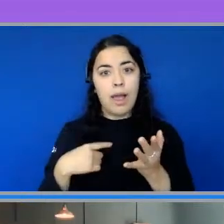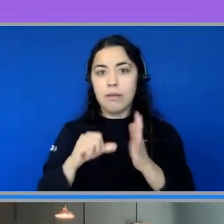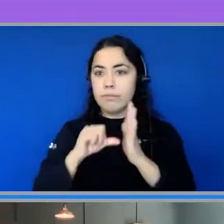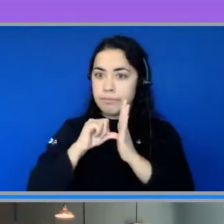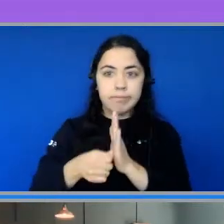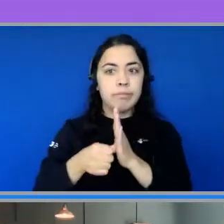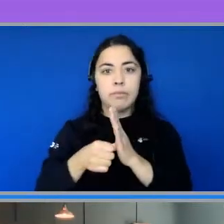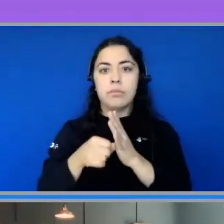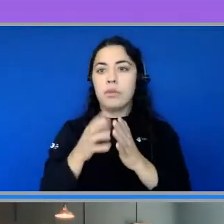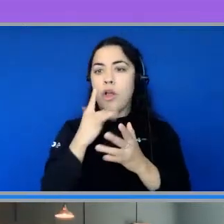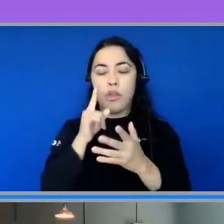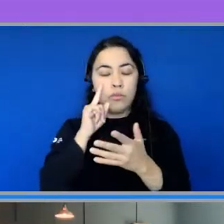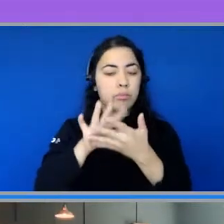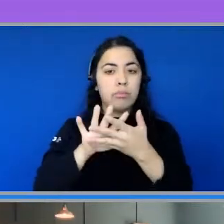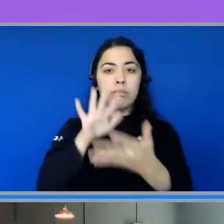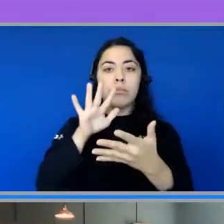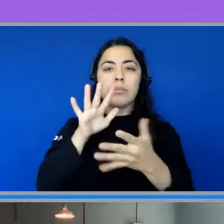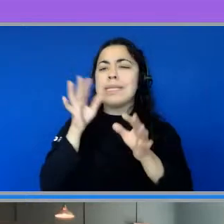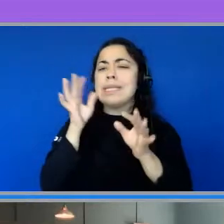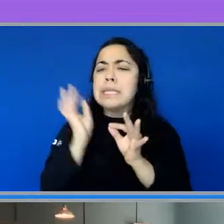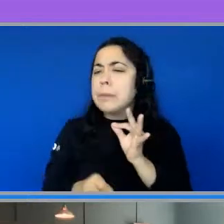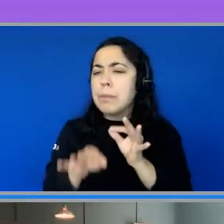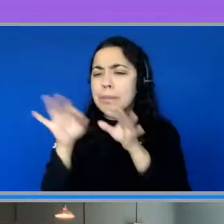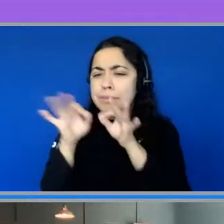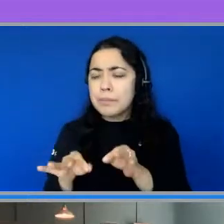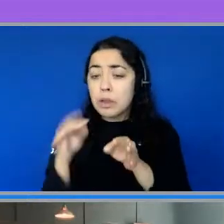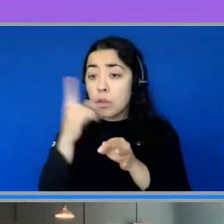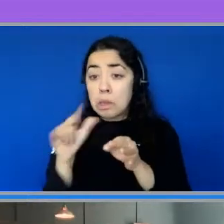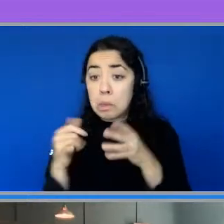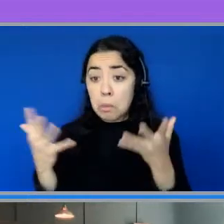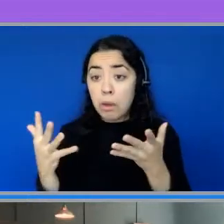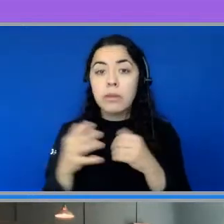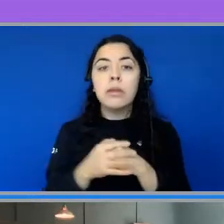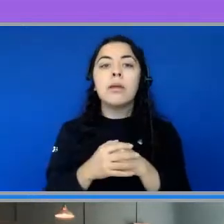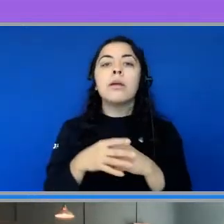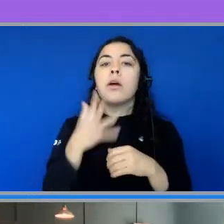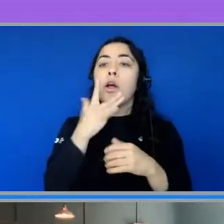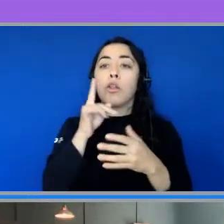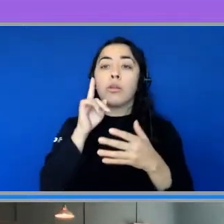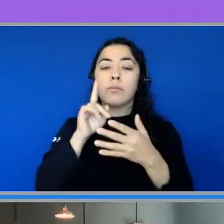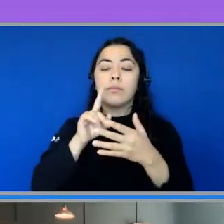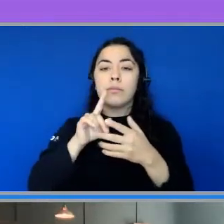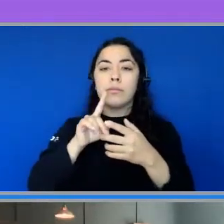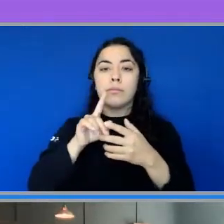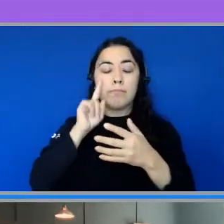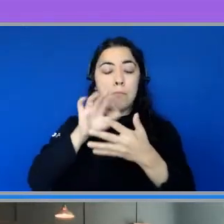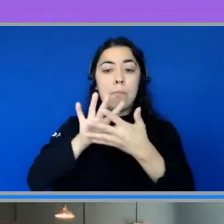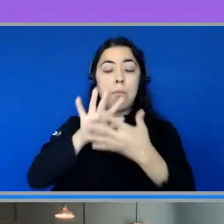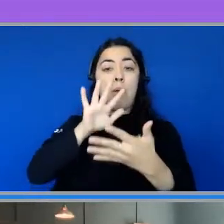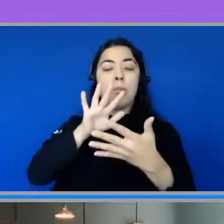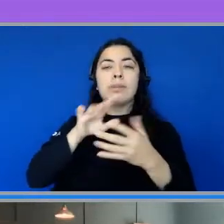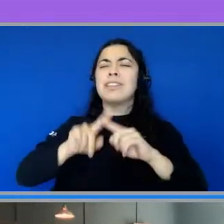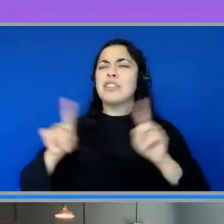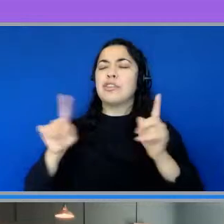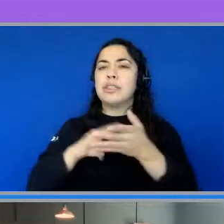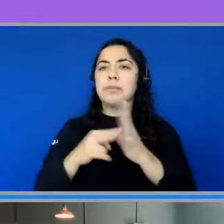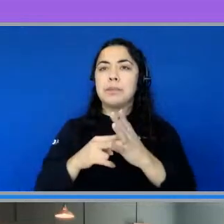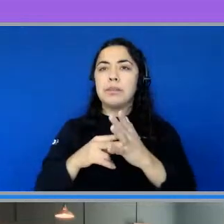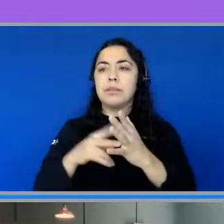into this color contrast explained simply when I say the difference in colors, that makes one thing stand out from